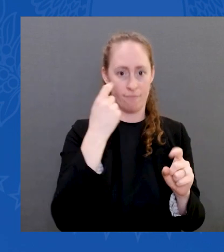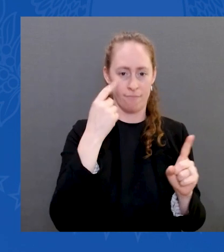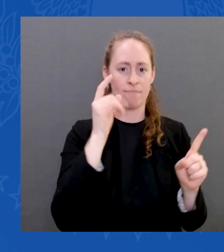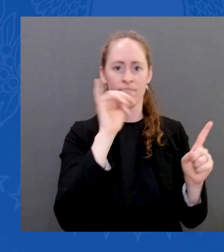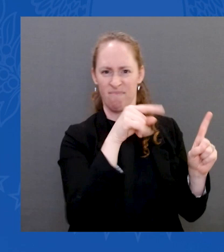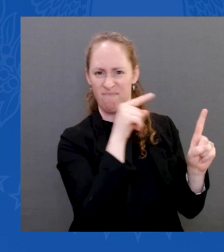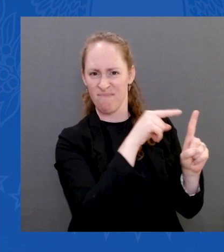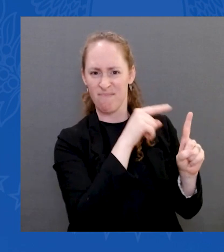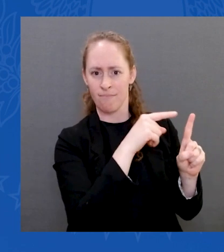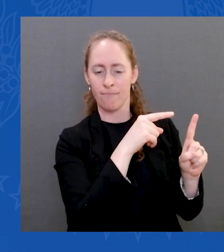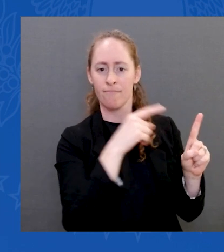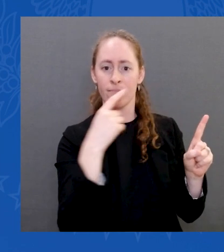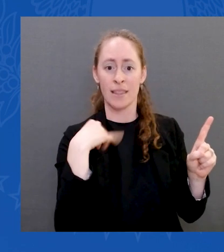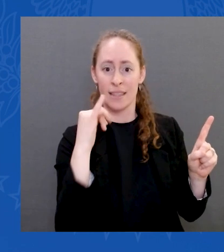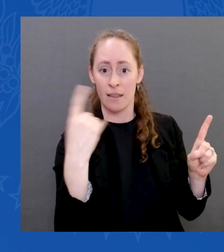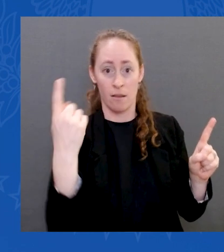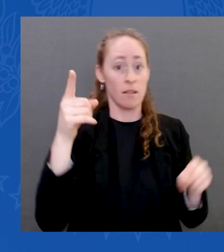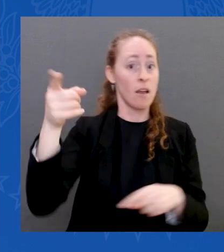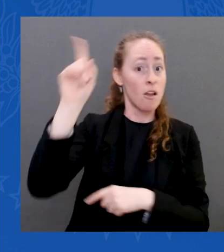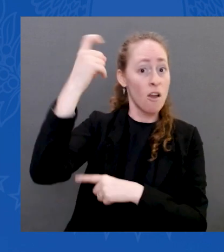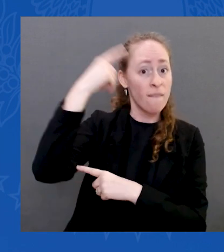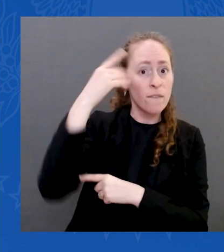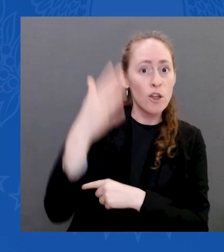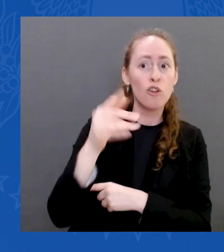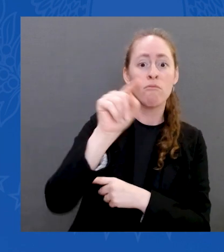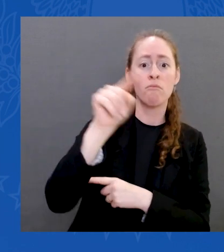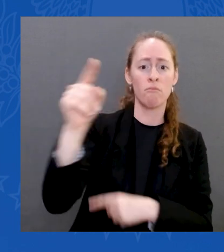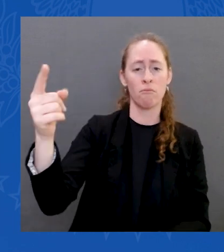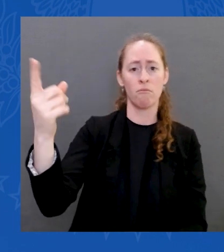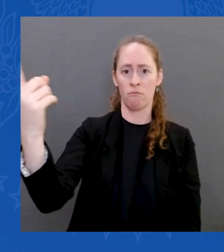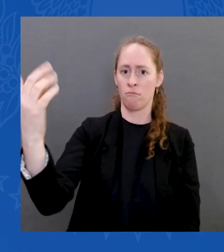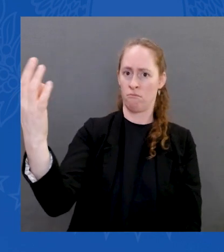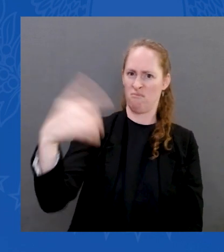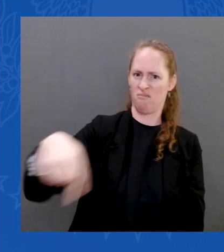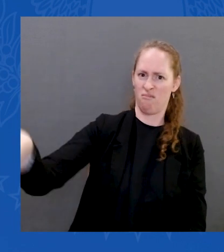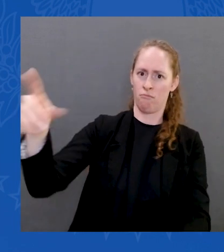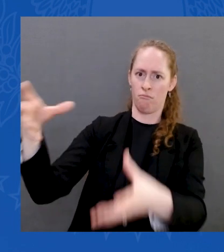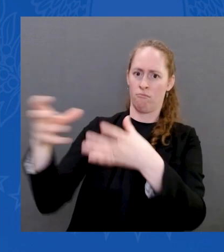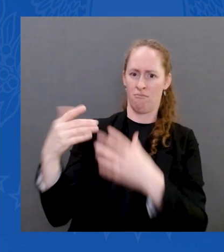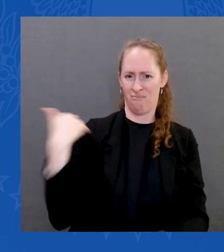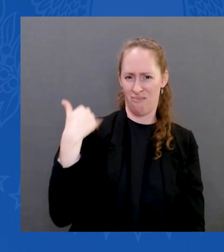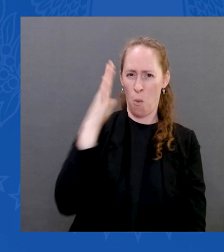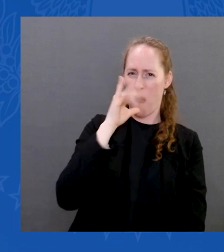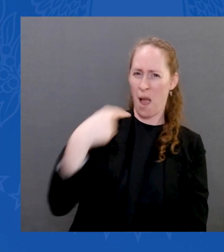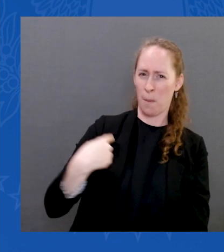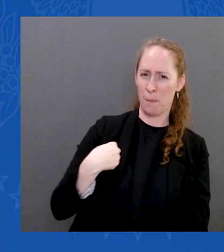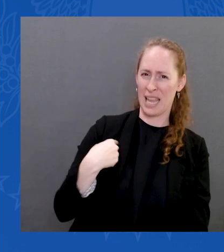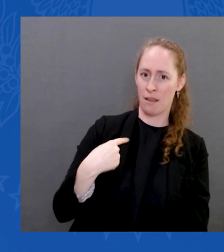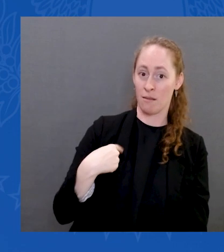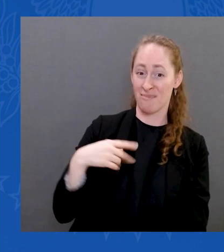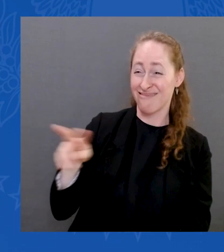"We want you to run." And I wasn't even old enough. I was 29 years old. And I thought, "This is crazy."